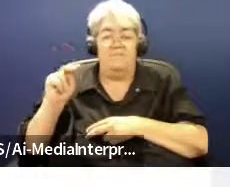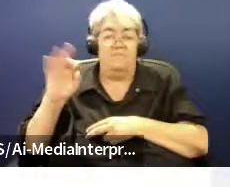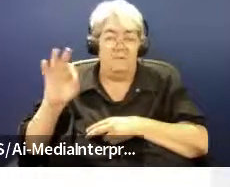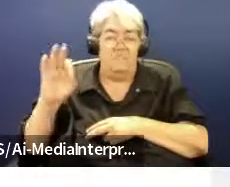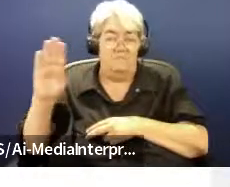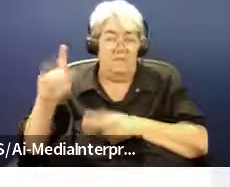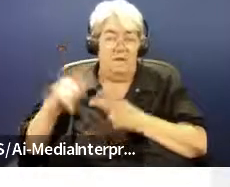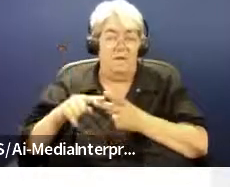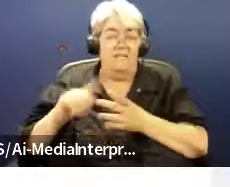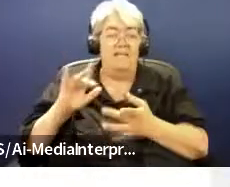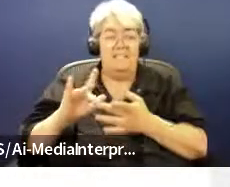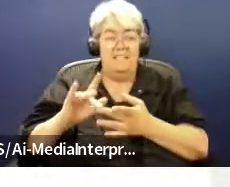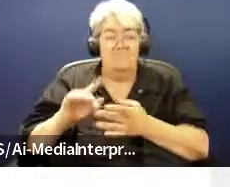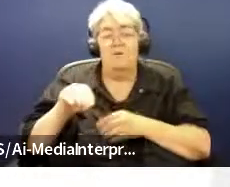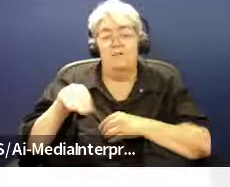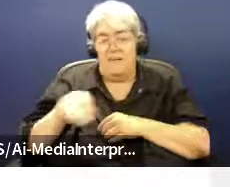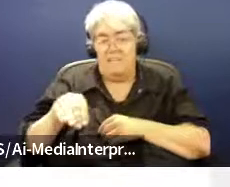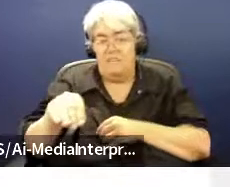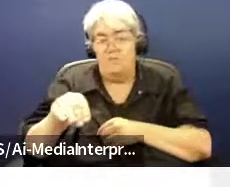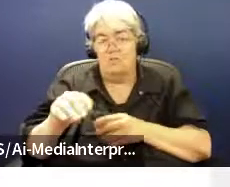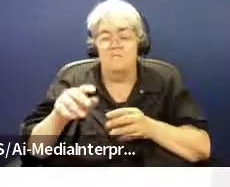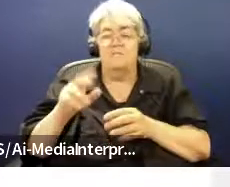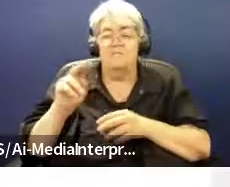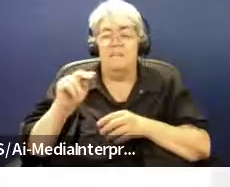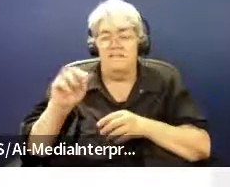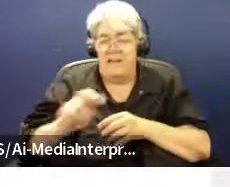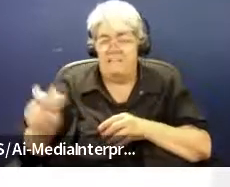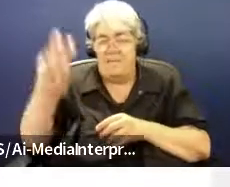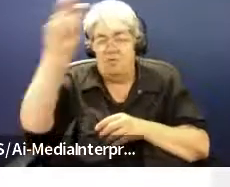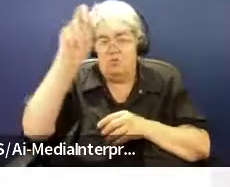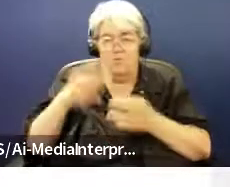SPEAKER: